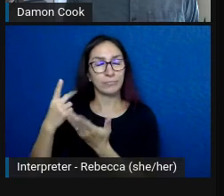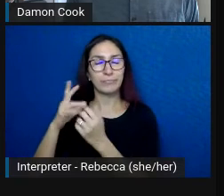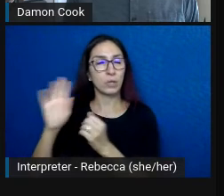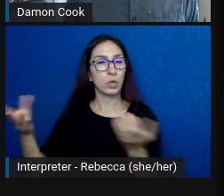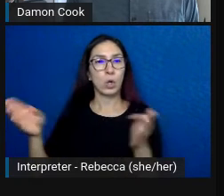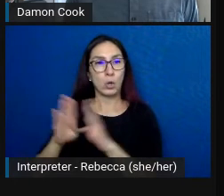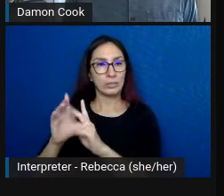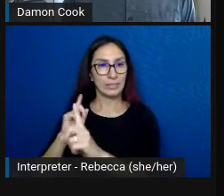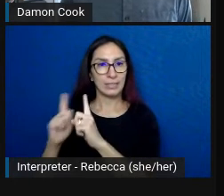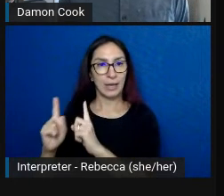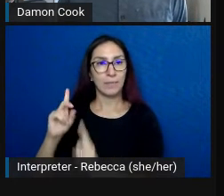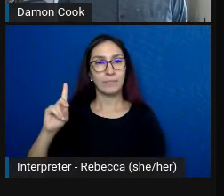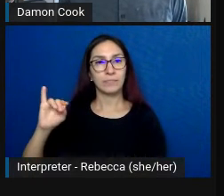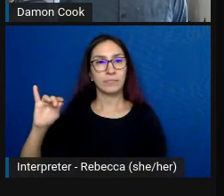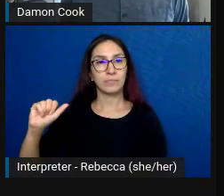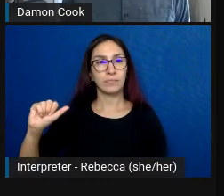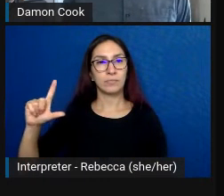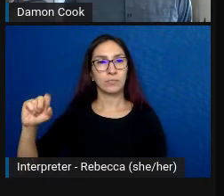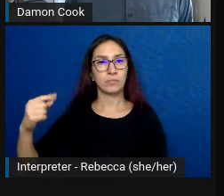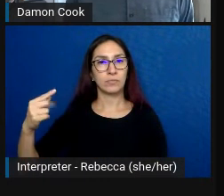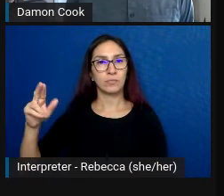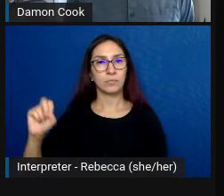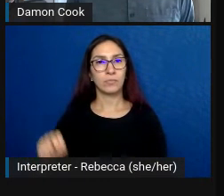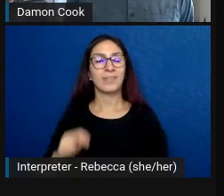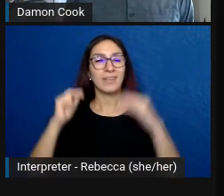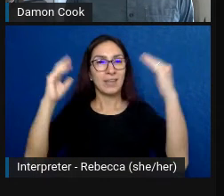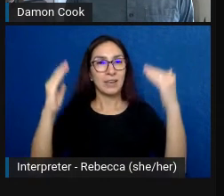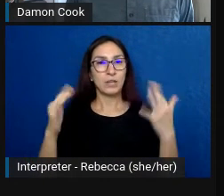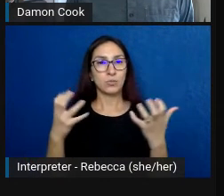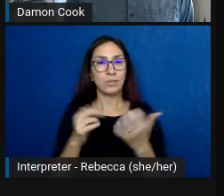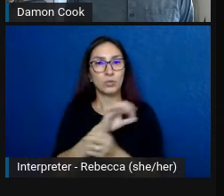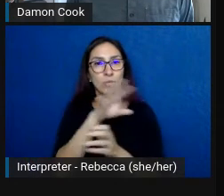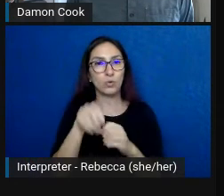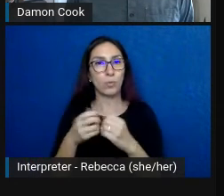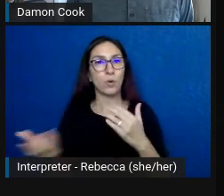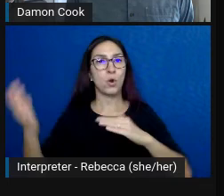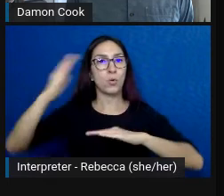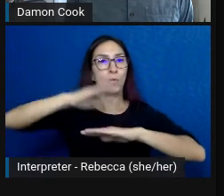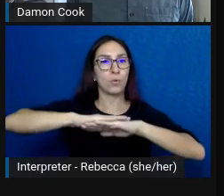Next thing we'll want to incorporate our overlay or sometimes called the backdrop.